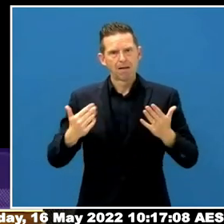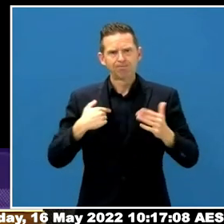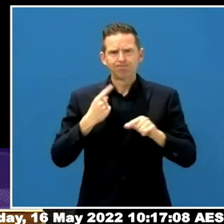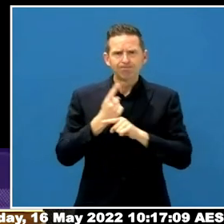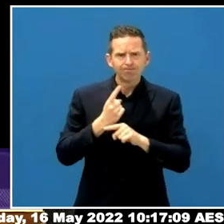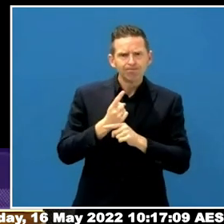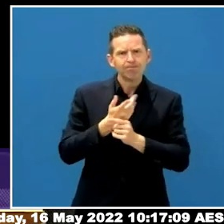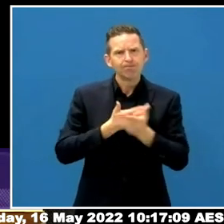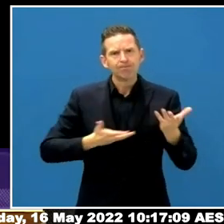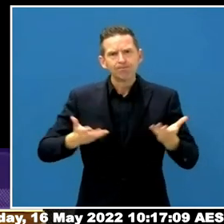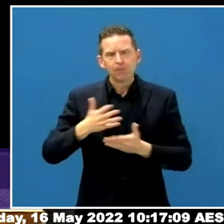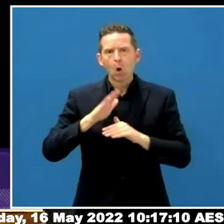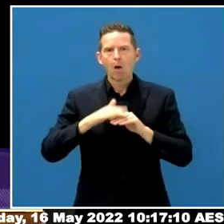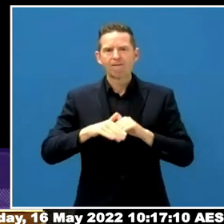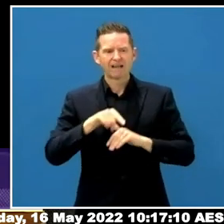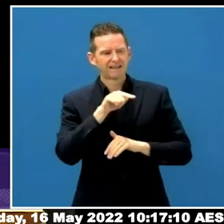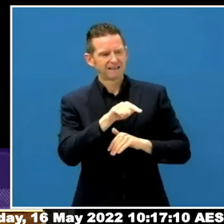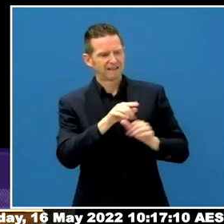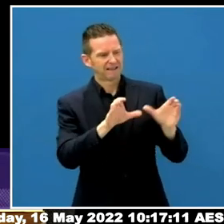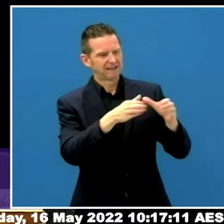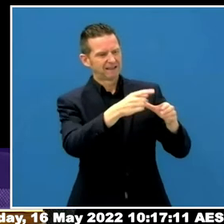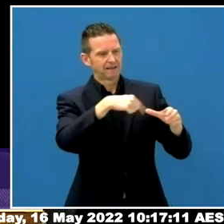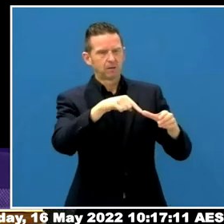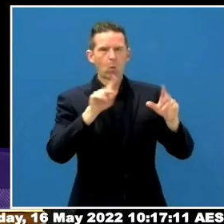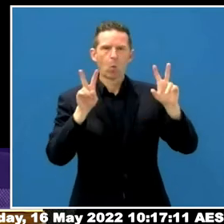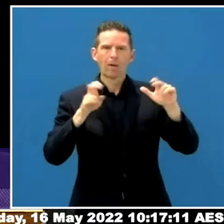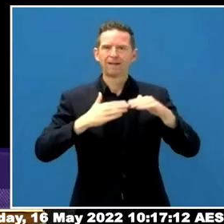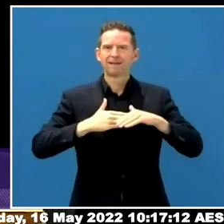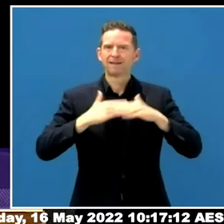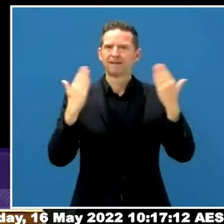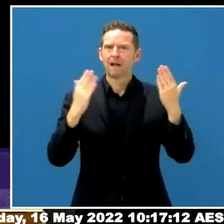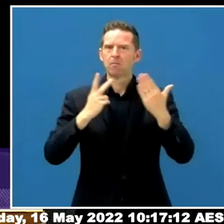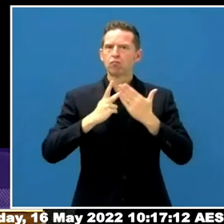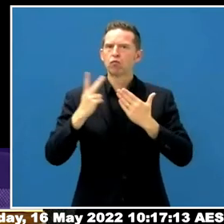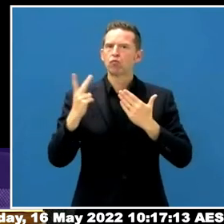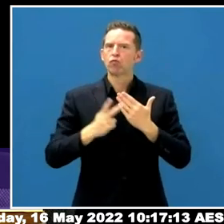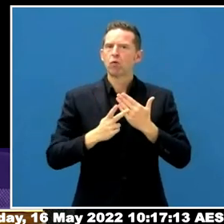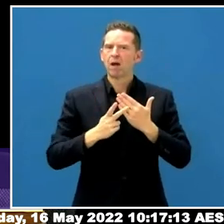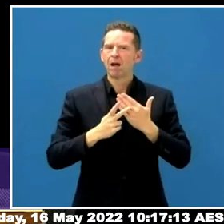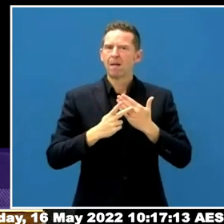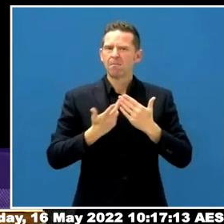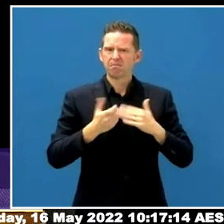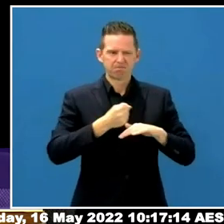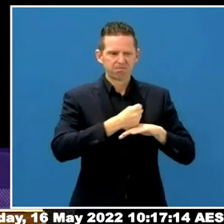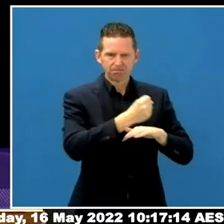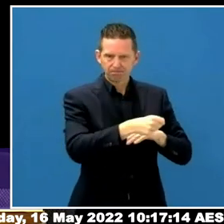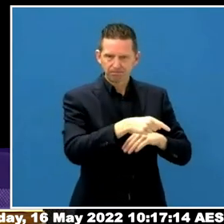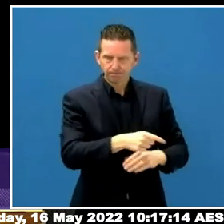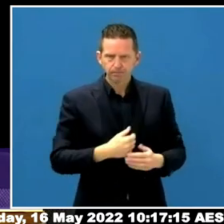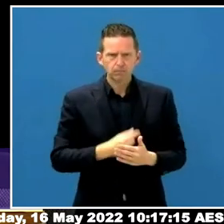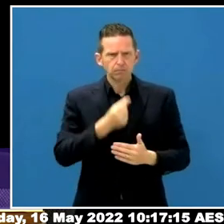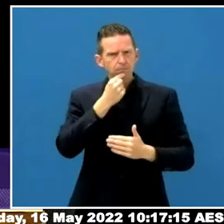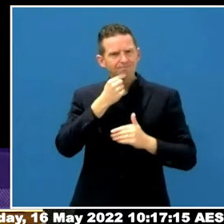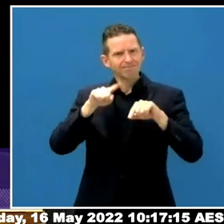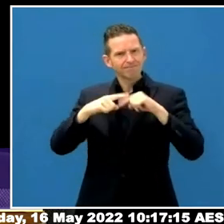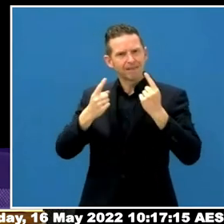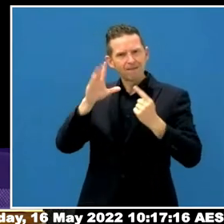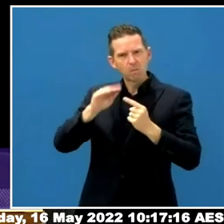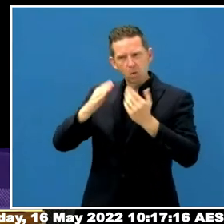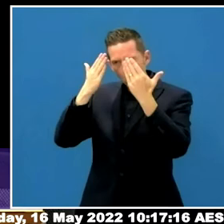to as day programs, rather than on group homes and other types of accommodation services discussed previously.